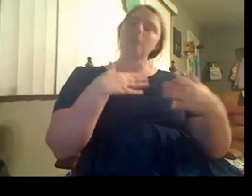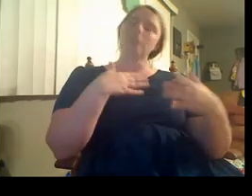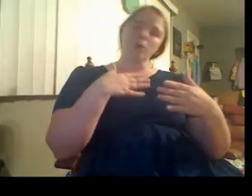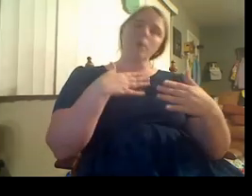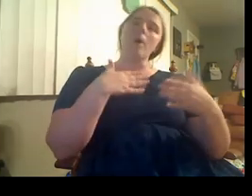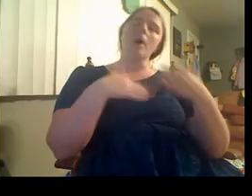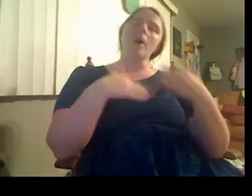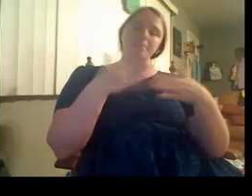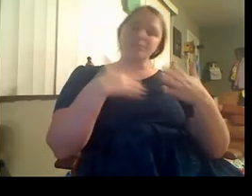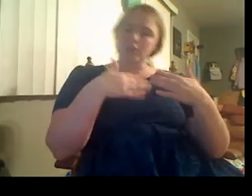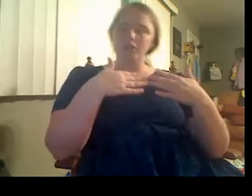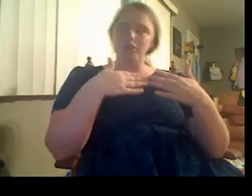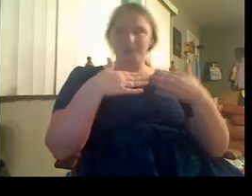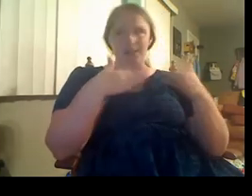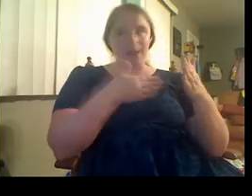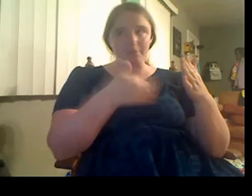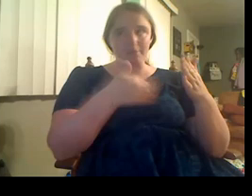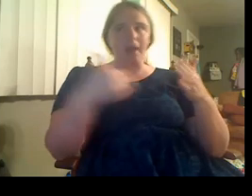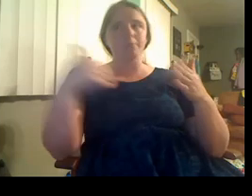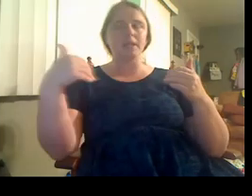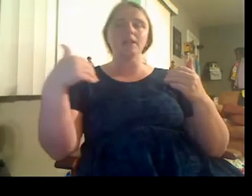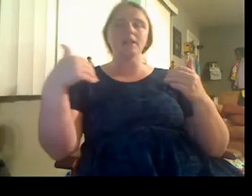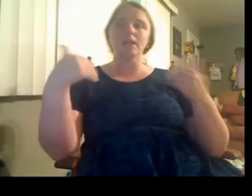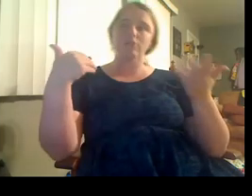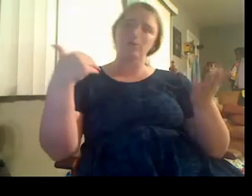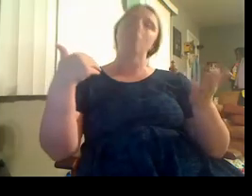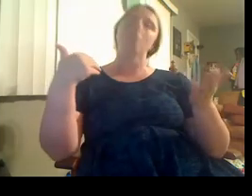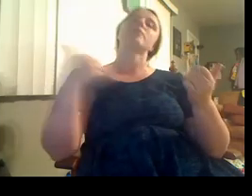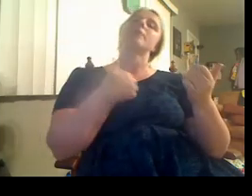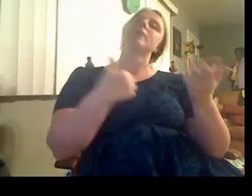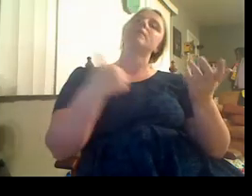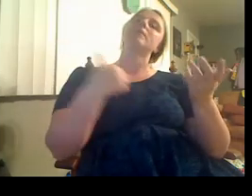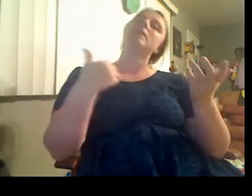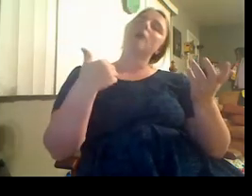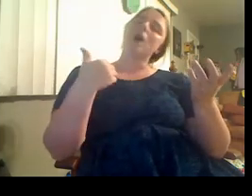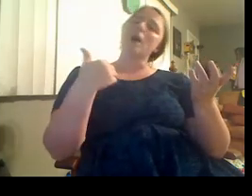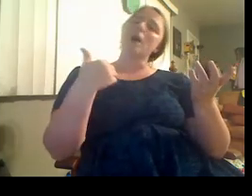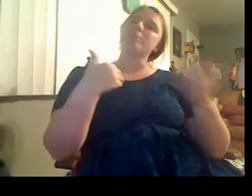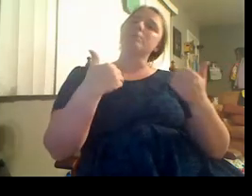So it's a good idea to have a backup plan in case your timeline.